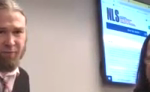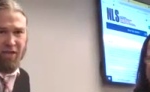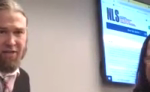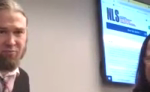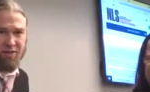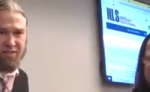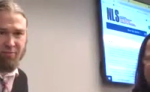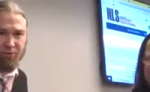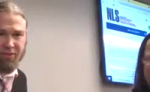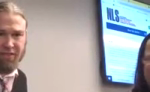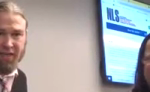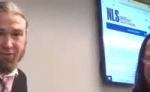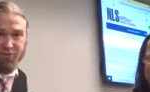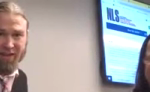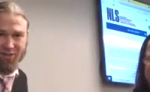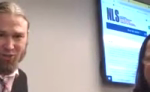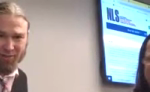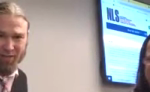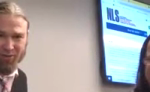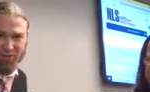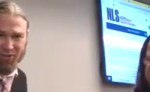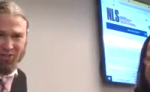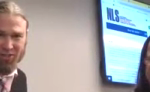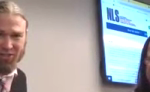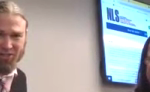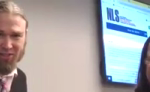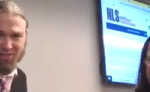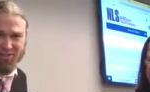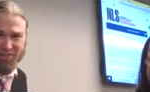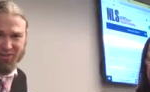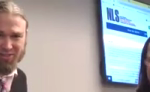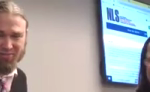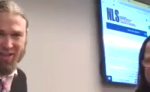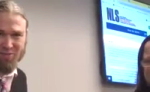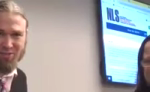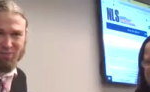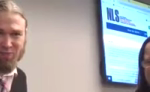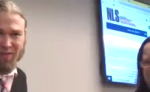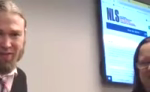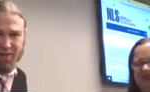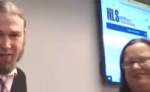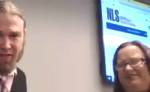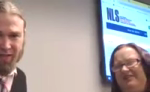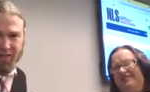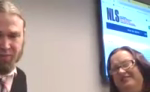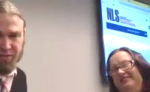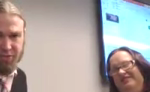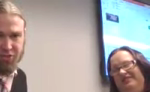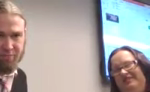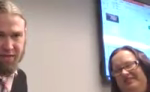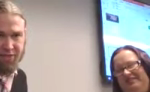Daniel: We have in the chat here.